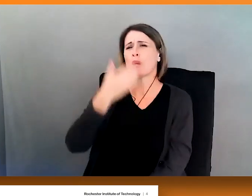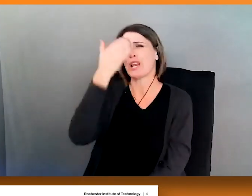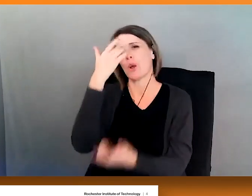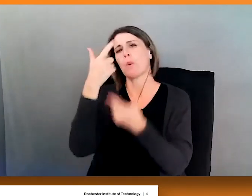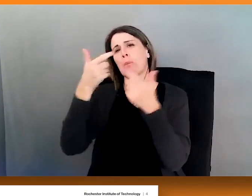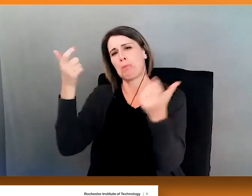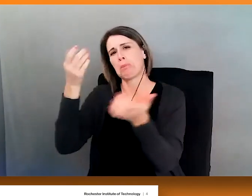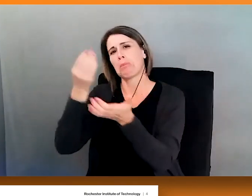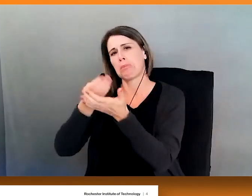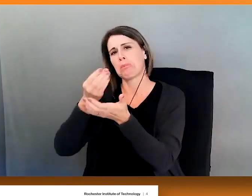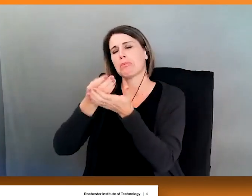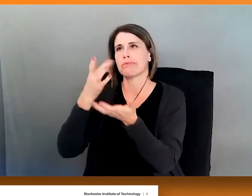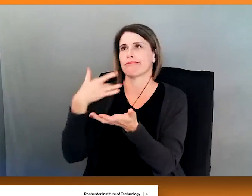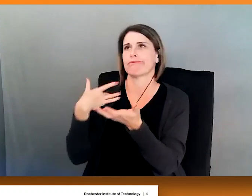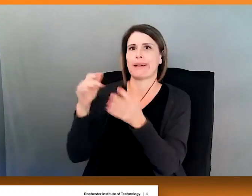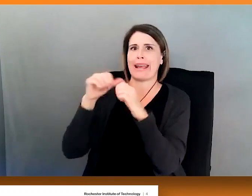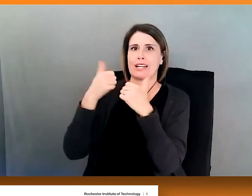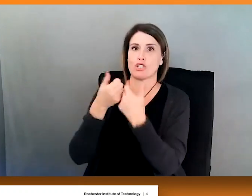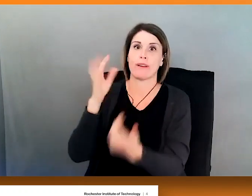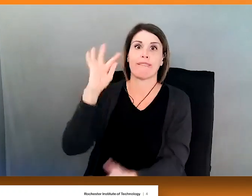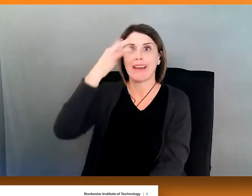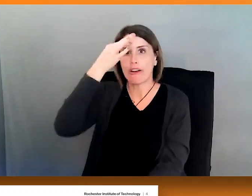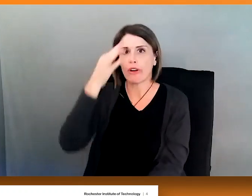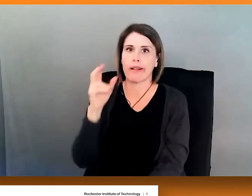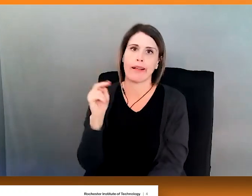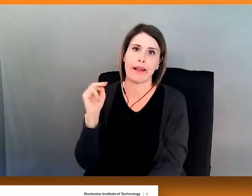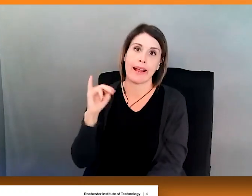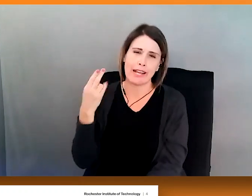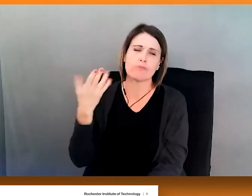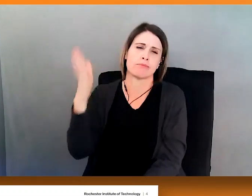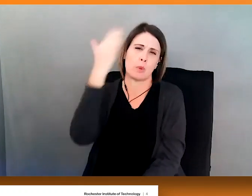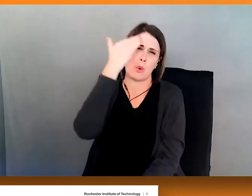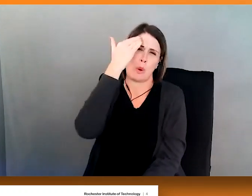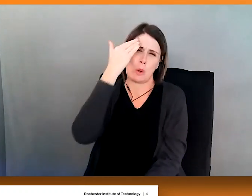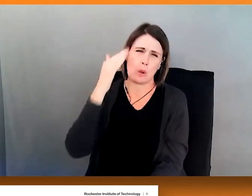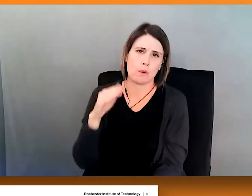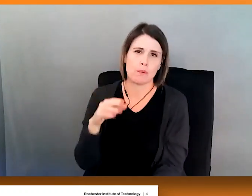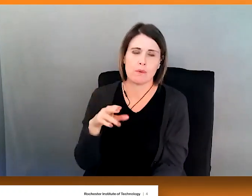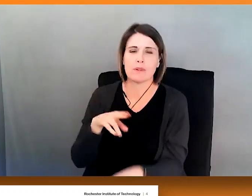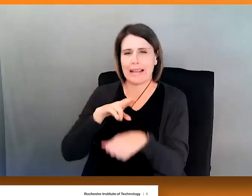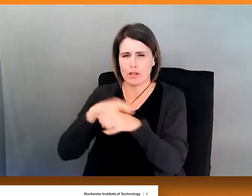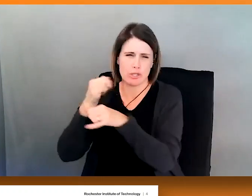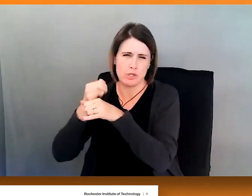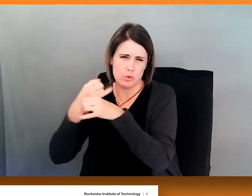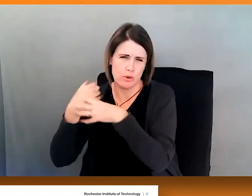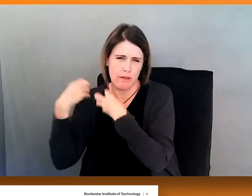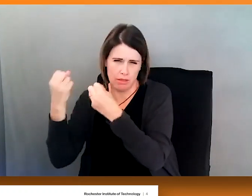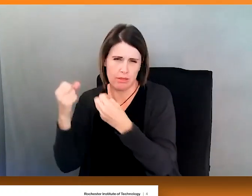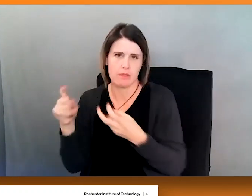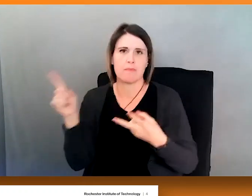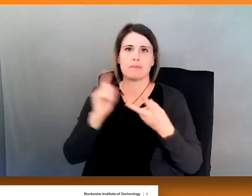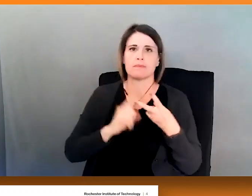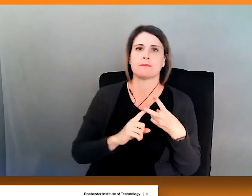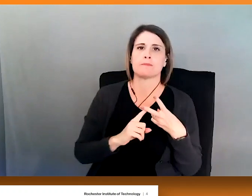our federal funders like NIH-- National Institutes of Health--